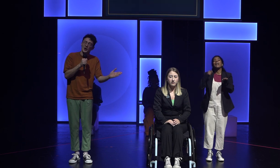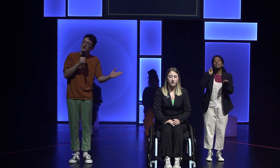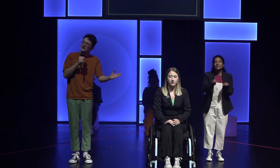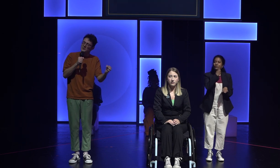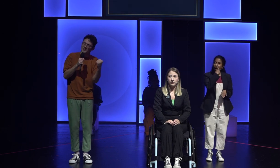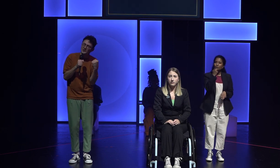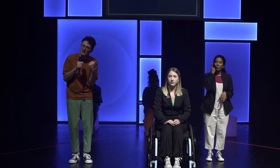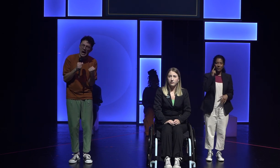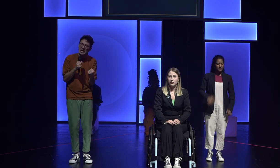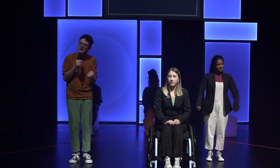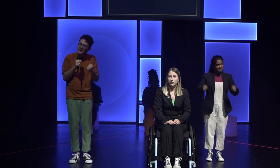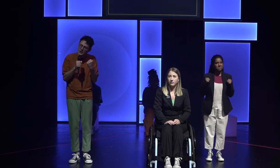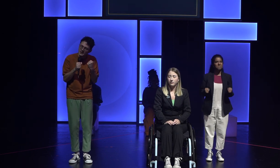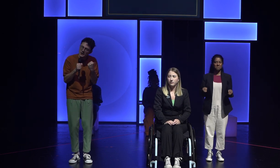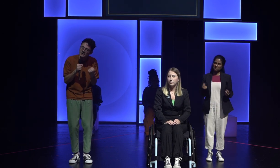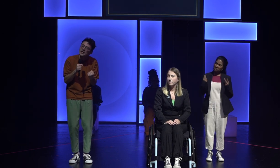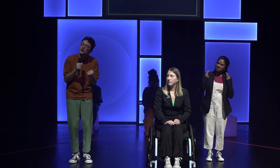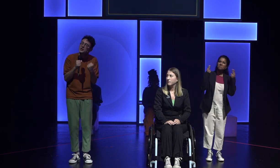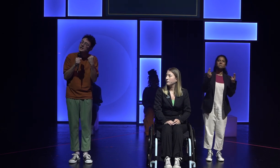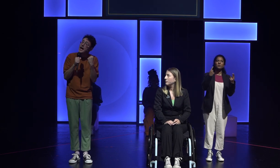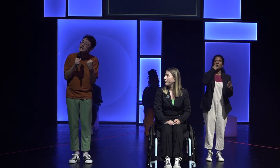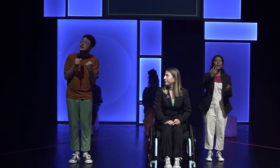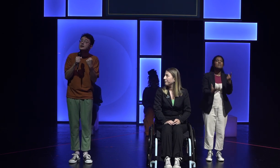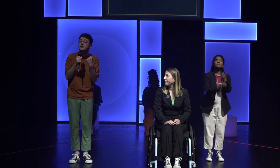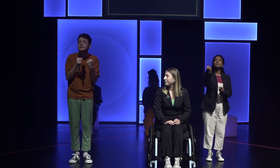Katy shows us that with real drive and determination that anything can be